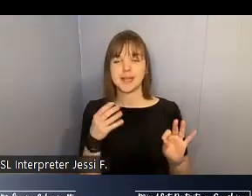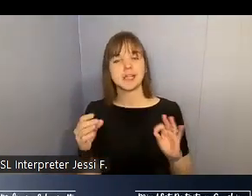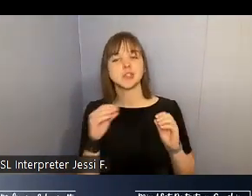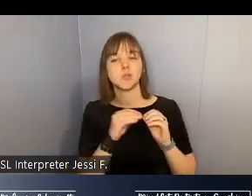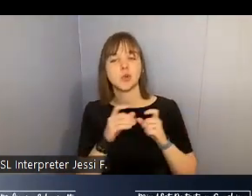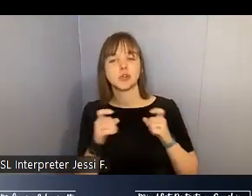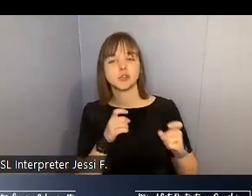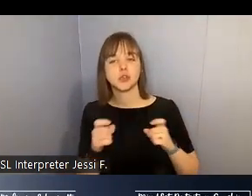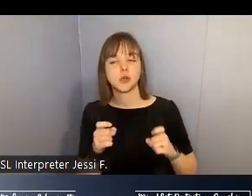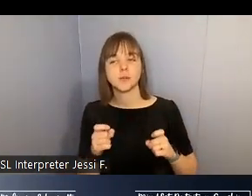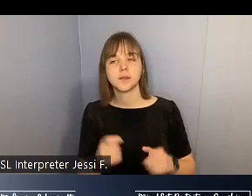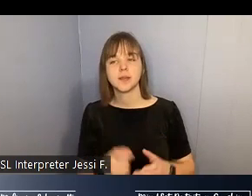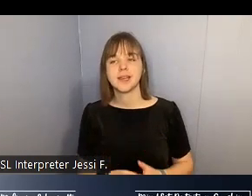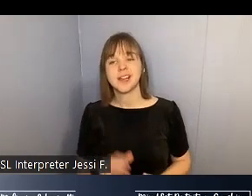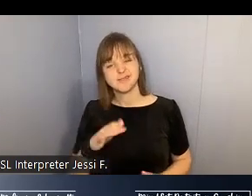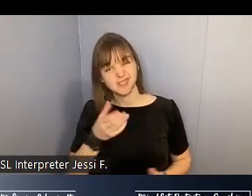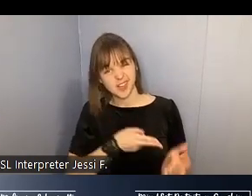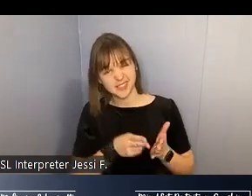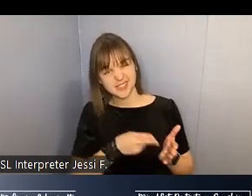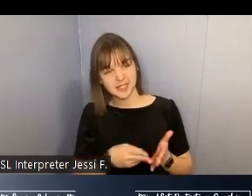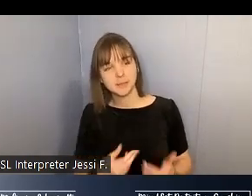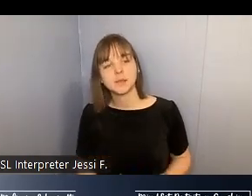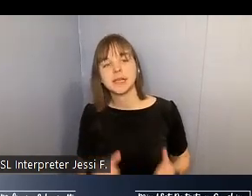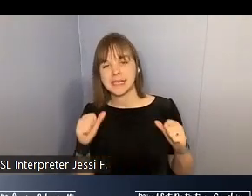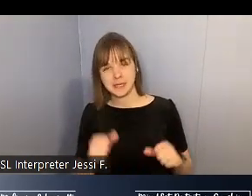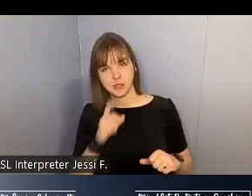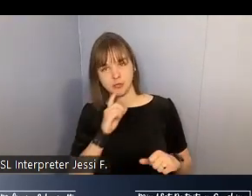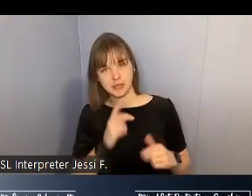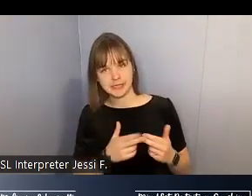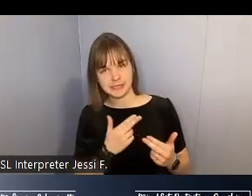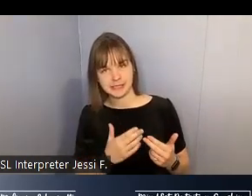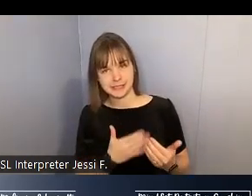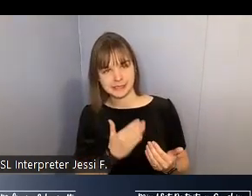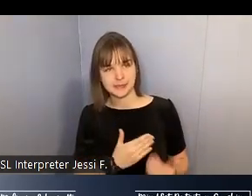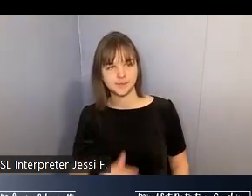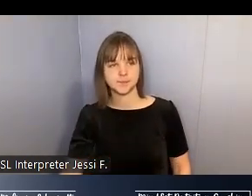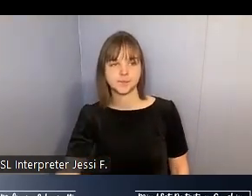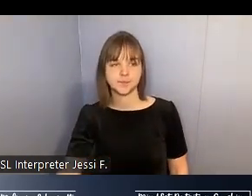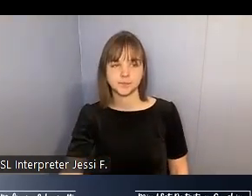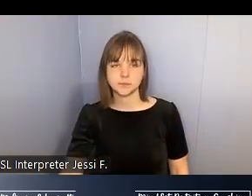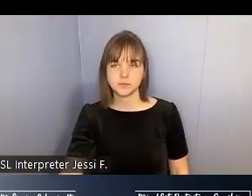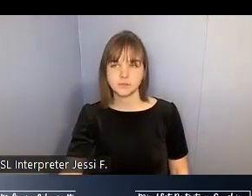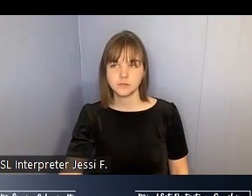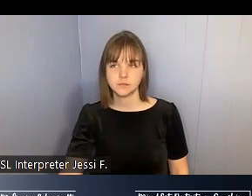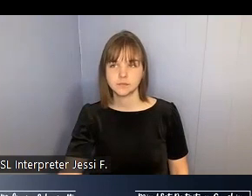a lot easier than you think they ever need to be. The other thing what non-negotiables-- something that I hate about the diet industry